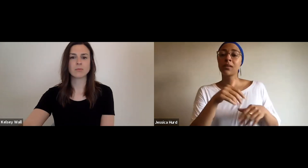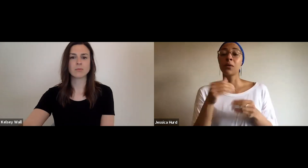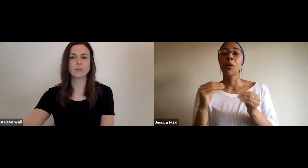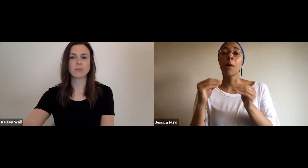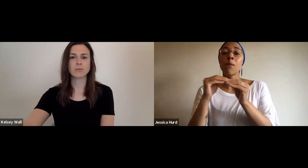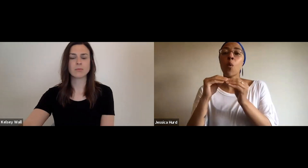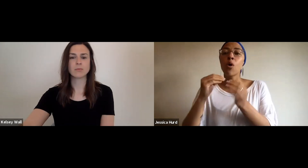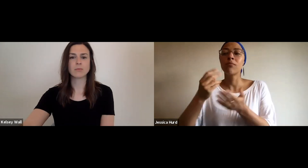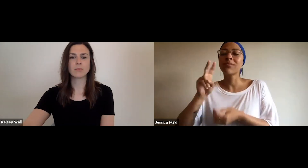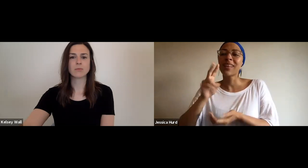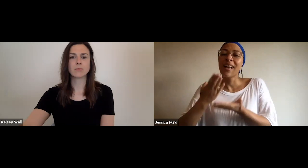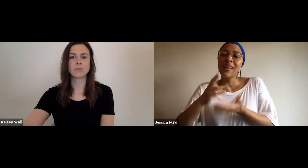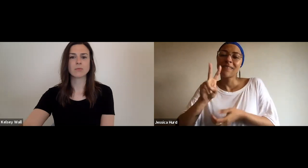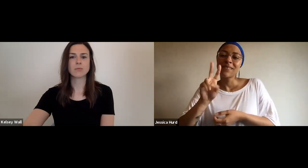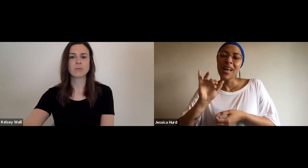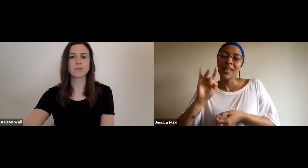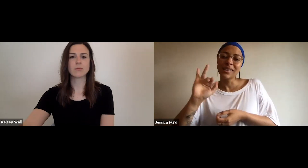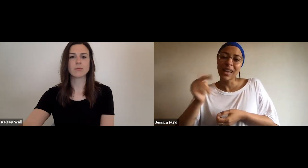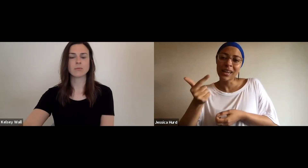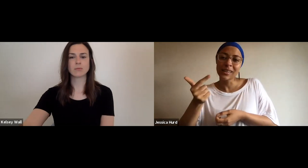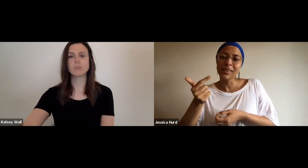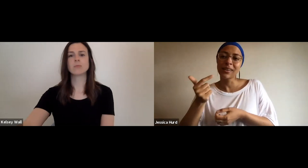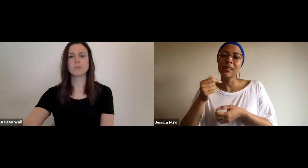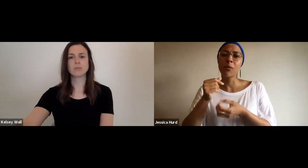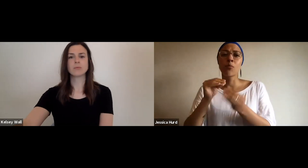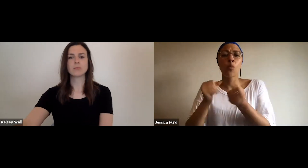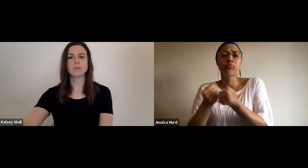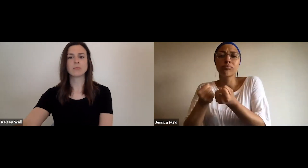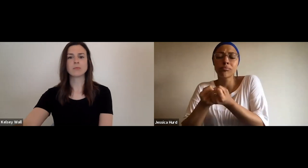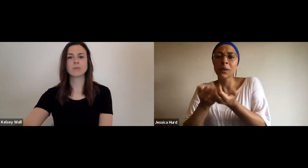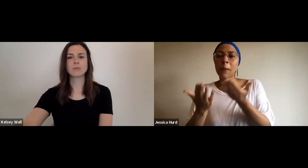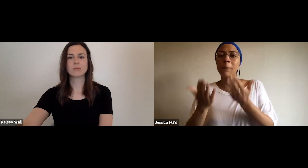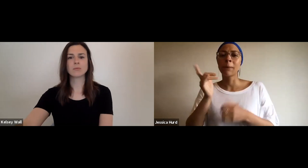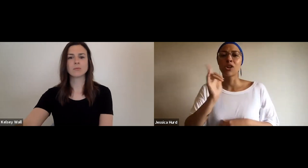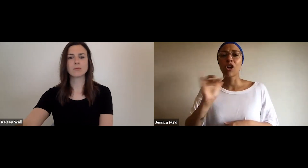in a toxic positive way. Instead, we want to reframe things